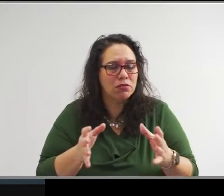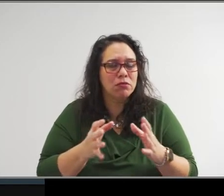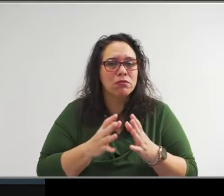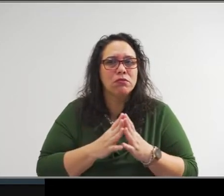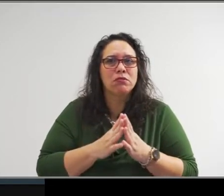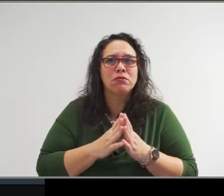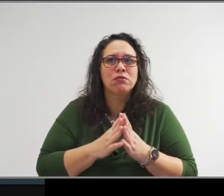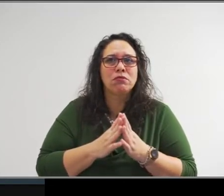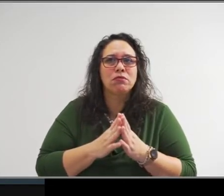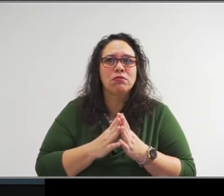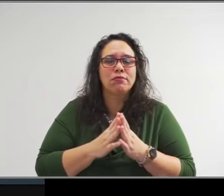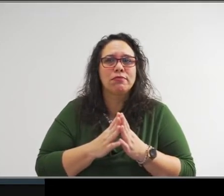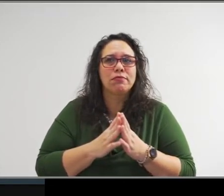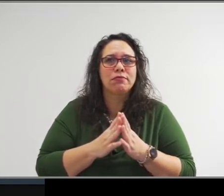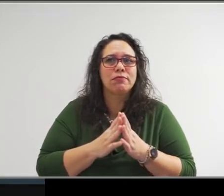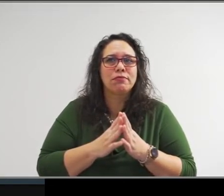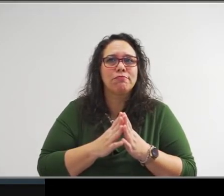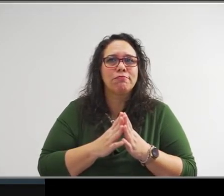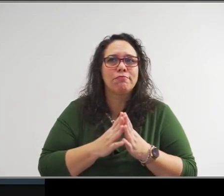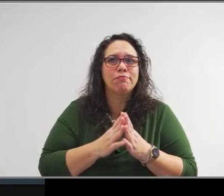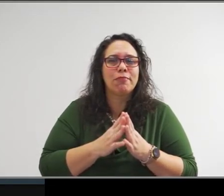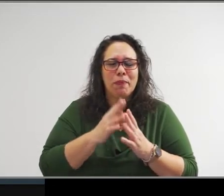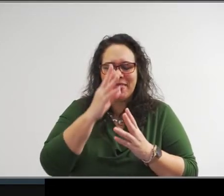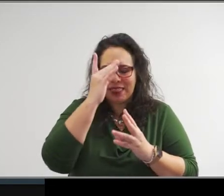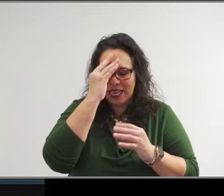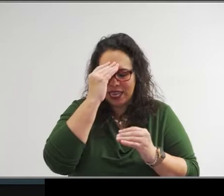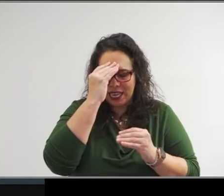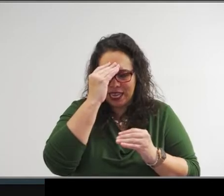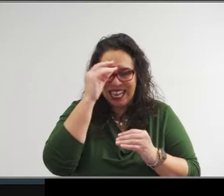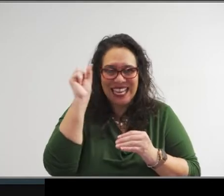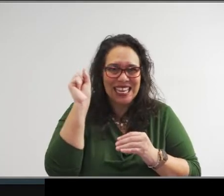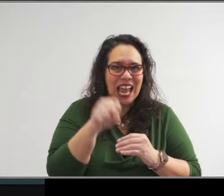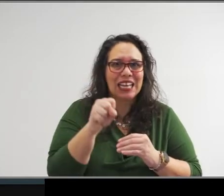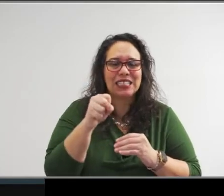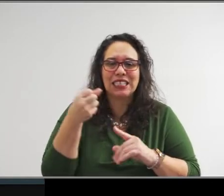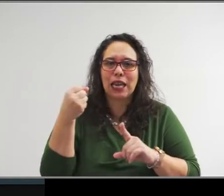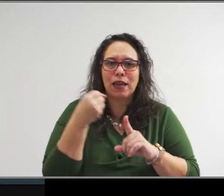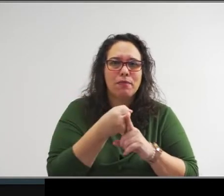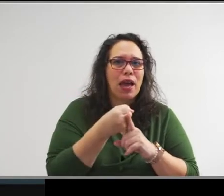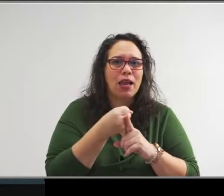I can't help, but think that, yes that's going to have an impact on their aptitude